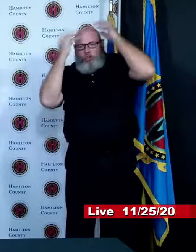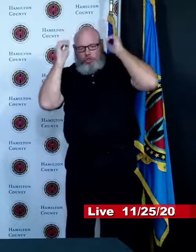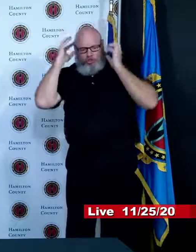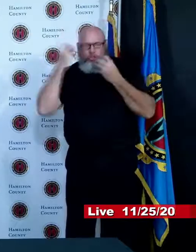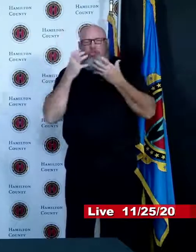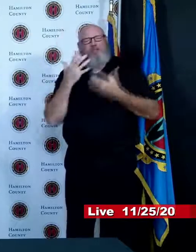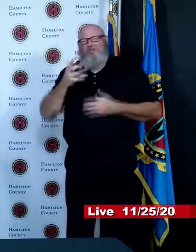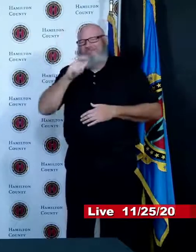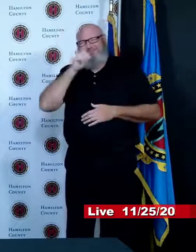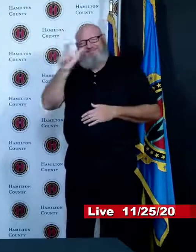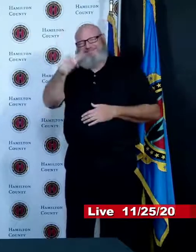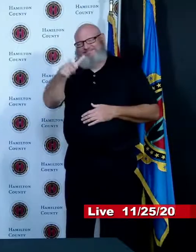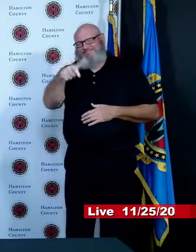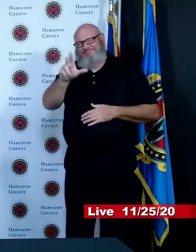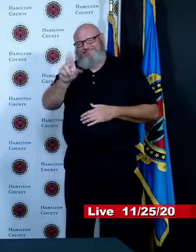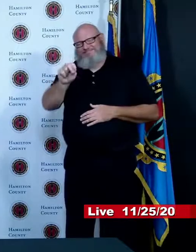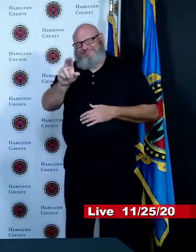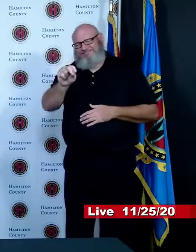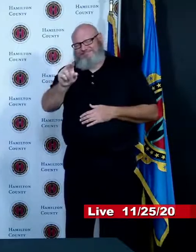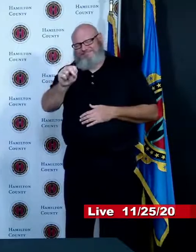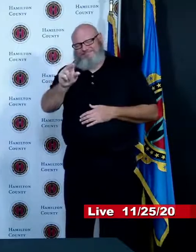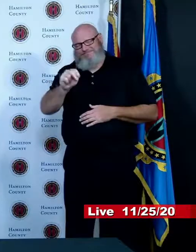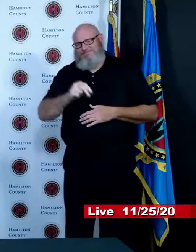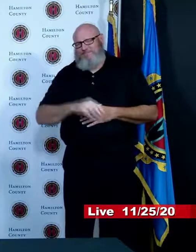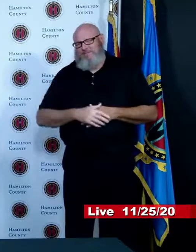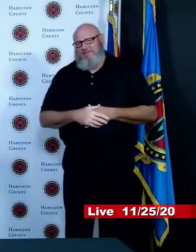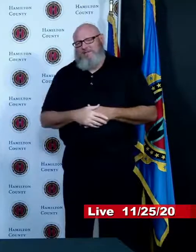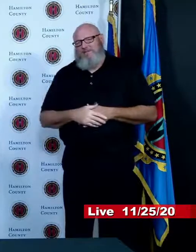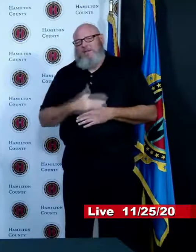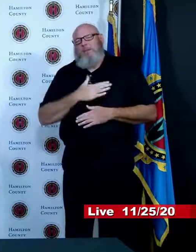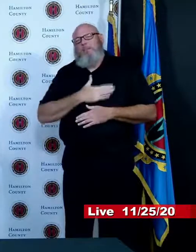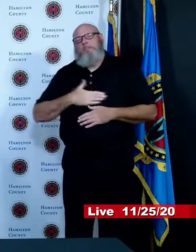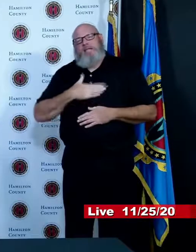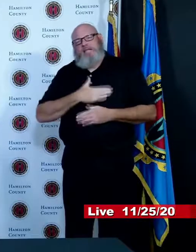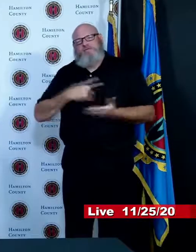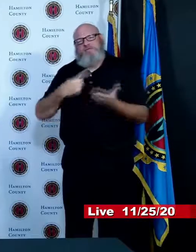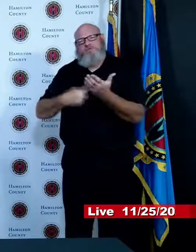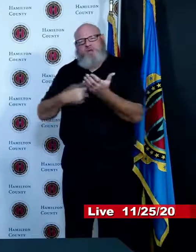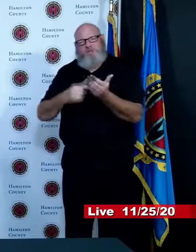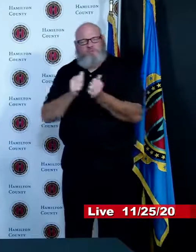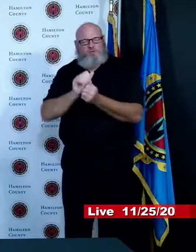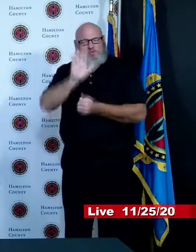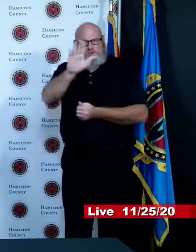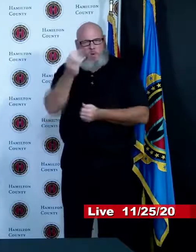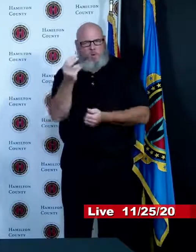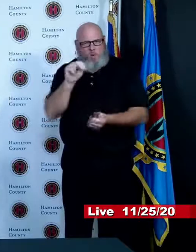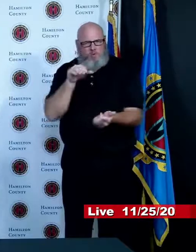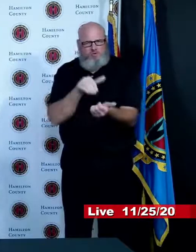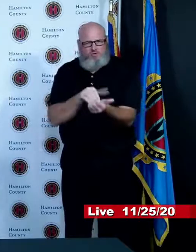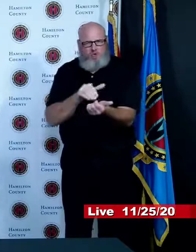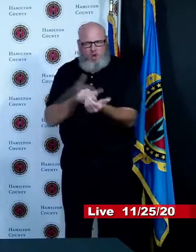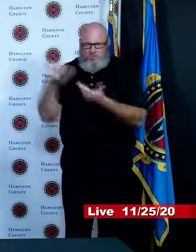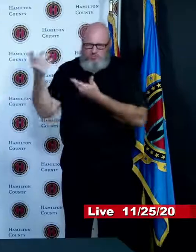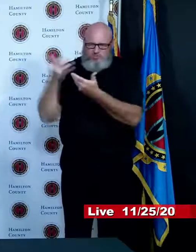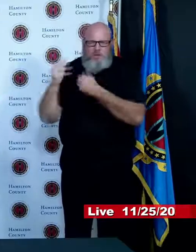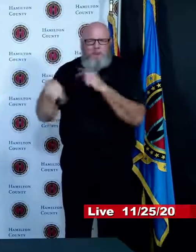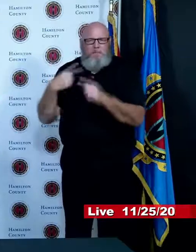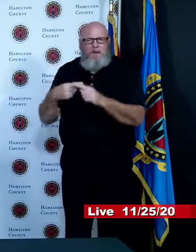strongly recommend they consult their physician people do this all the time and the physicians will have the best information you know if you're concerned because you have an immune